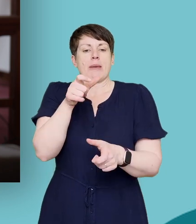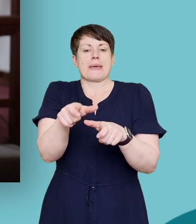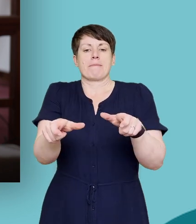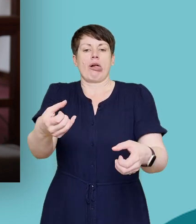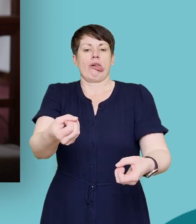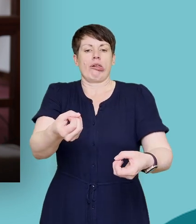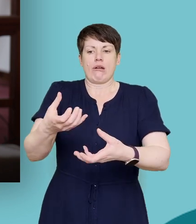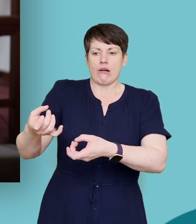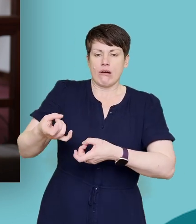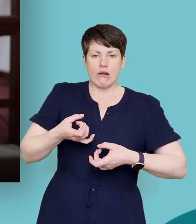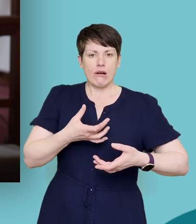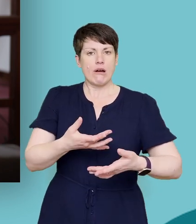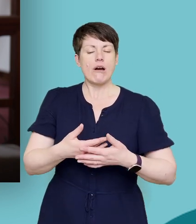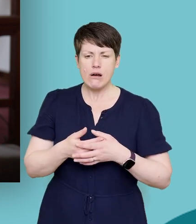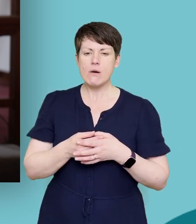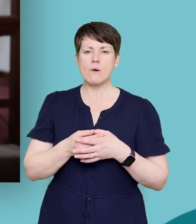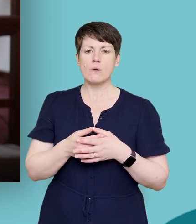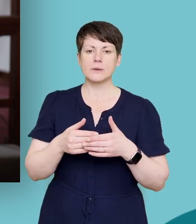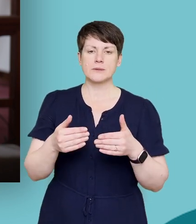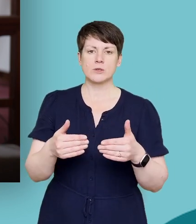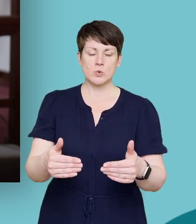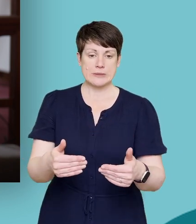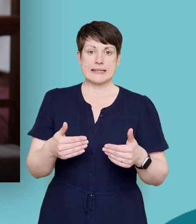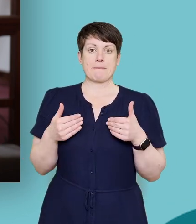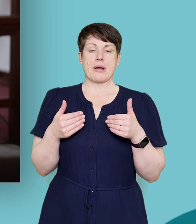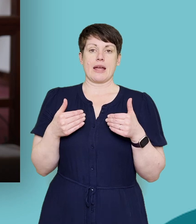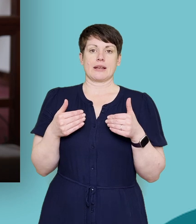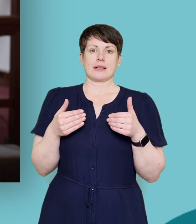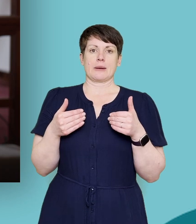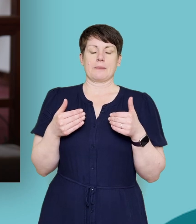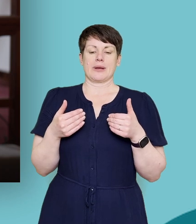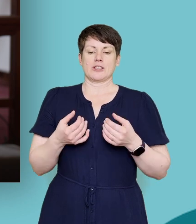to step back and stand in solidarity with and alongside people.